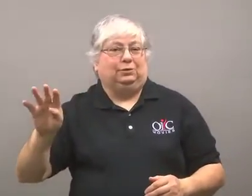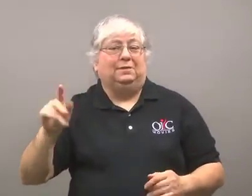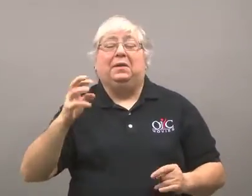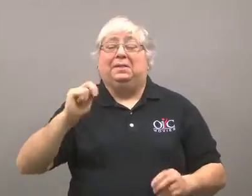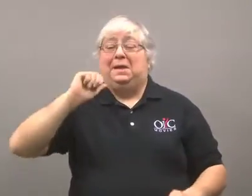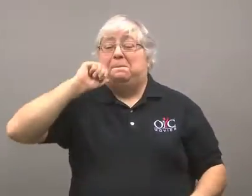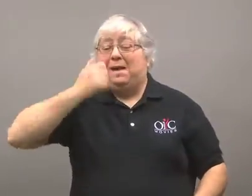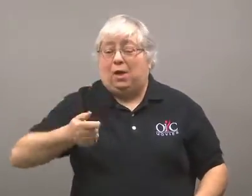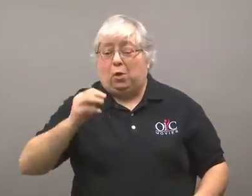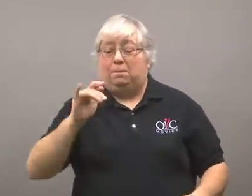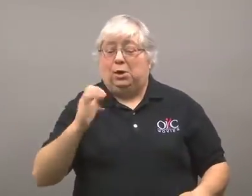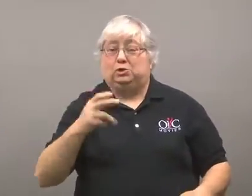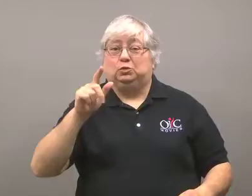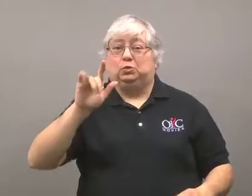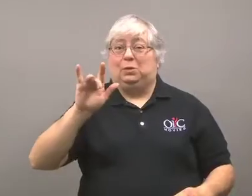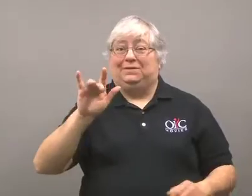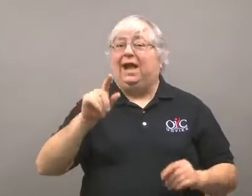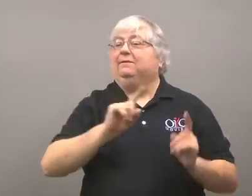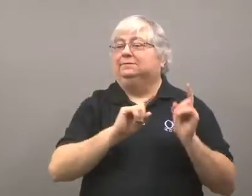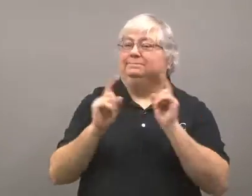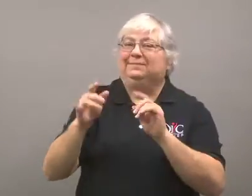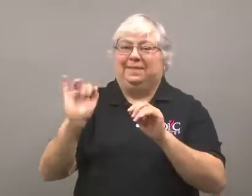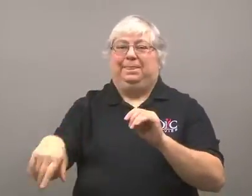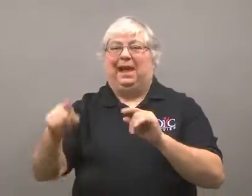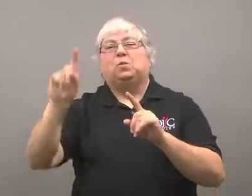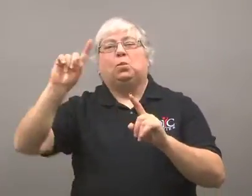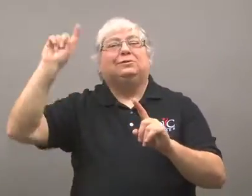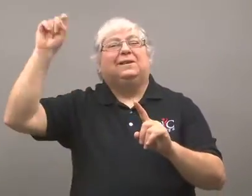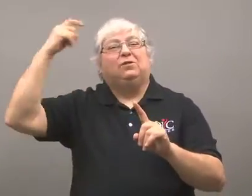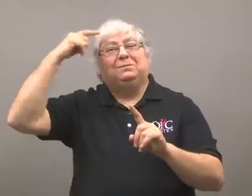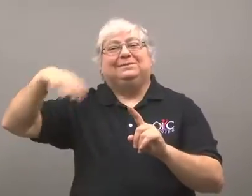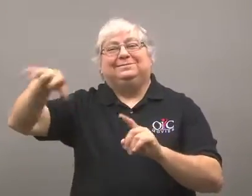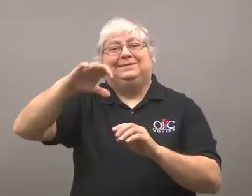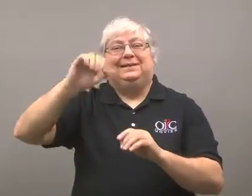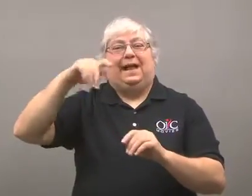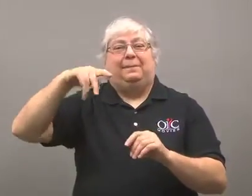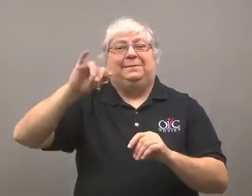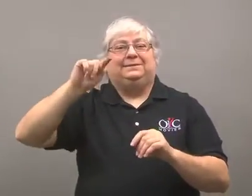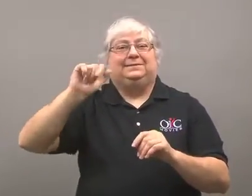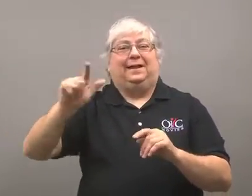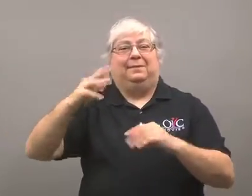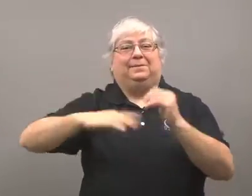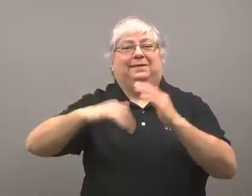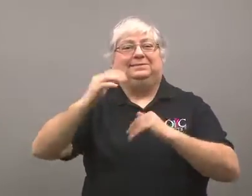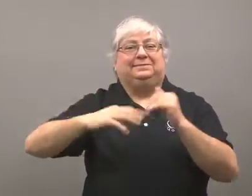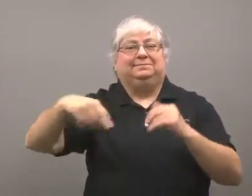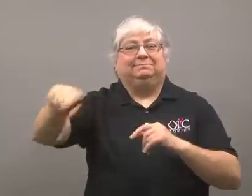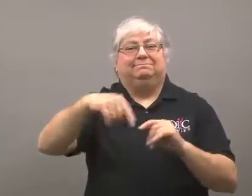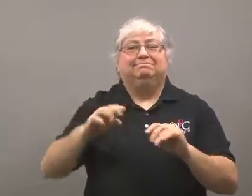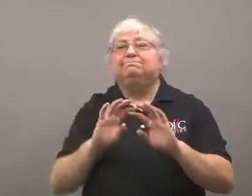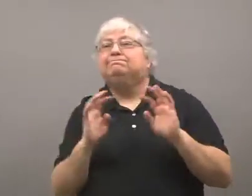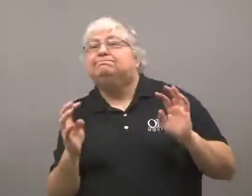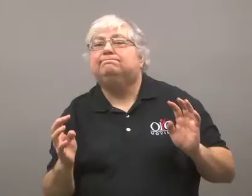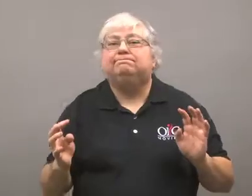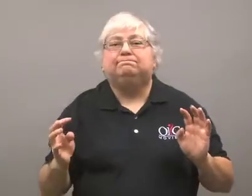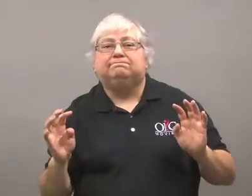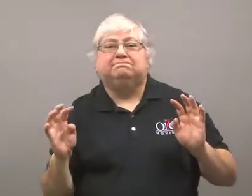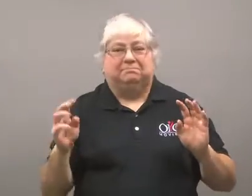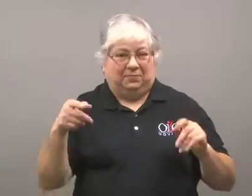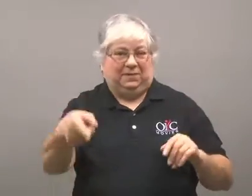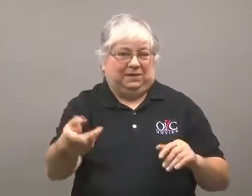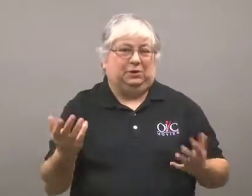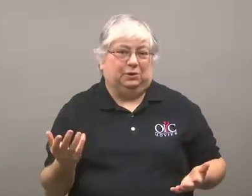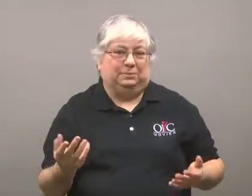The next day, they went to the Capitol building.